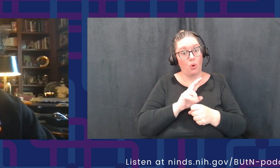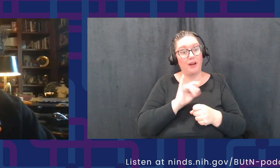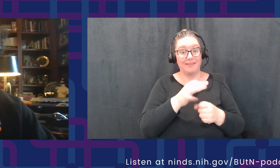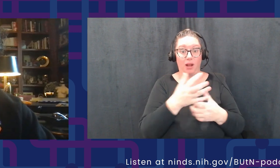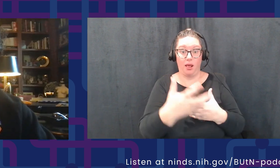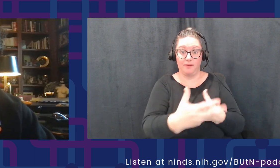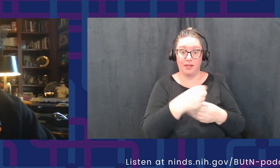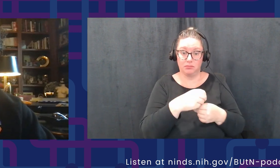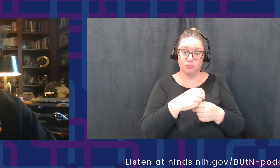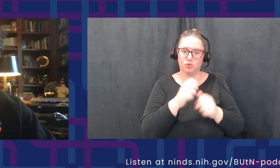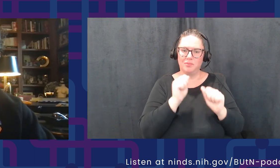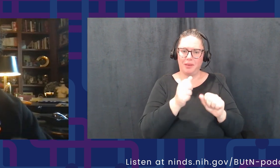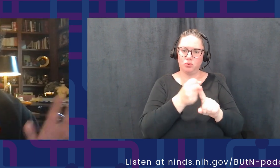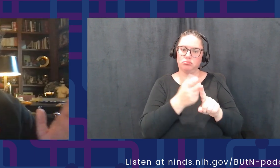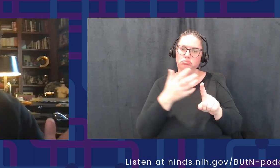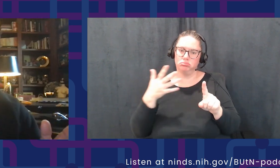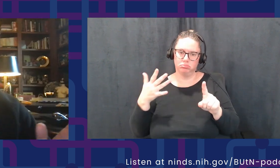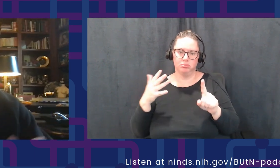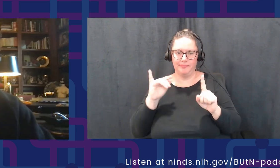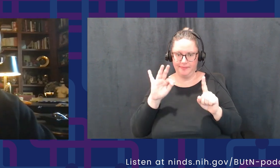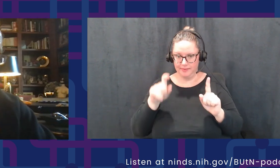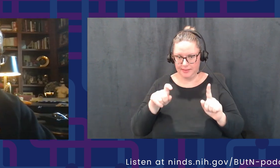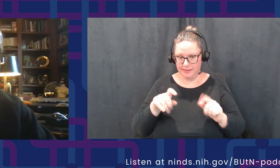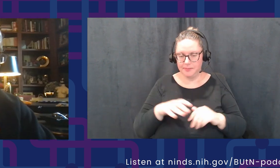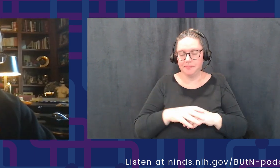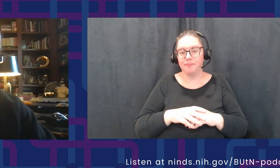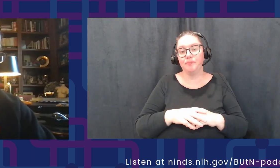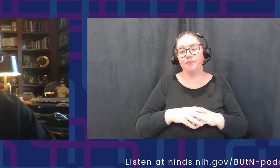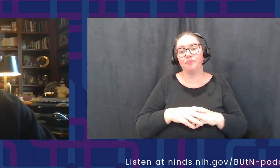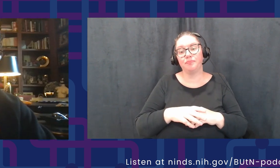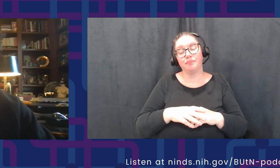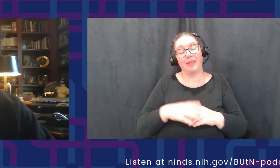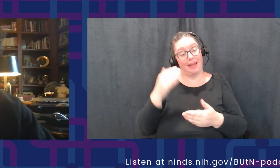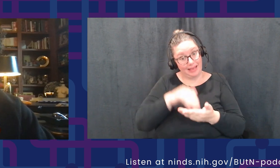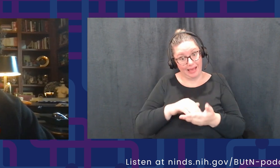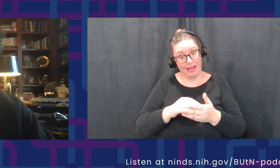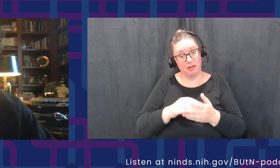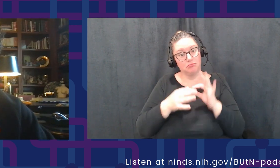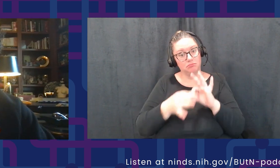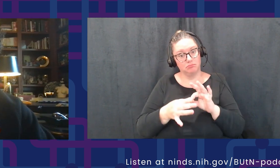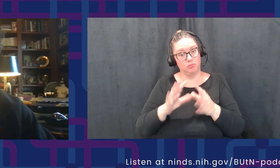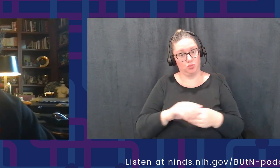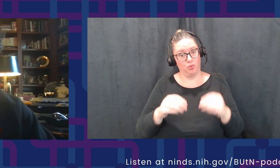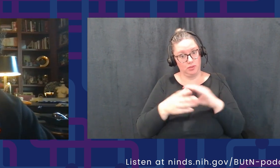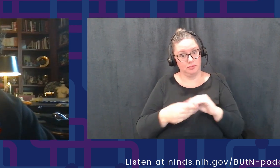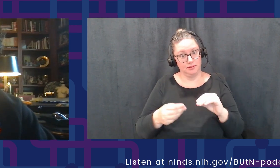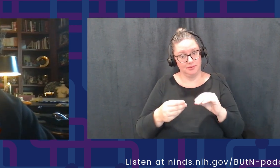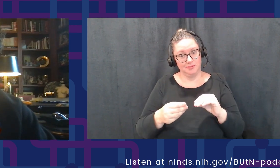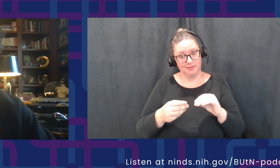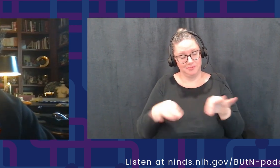Or if there's a lot of engagement, in a longer amount of time. And I think that once again, it's about telling stories. Don't get confused.